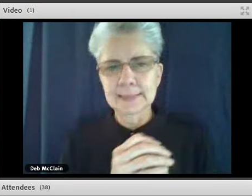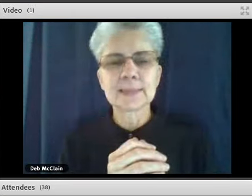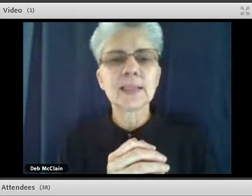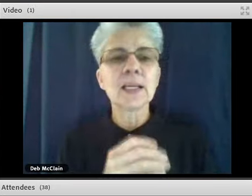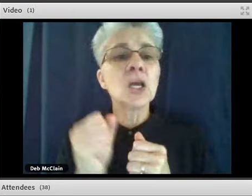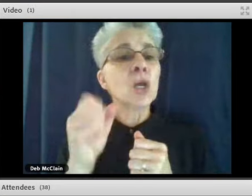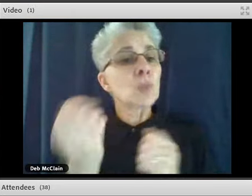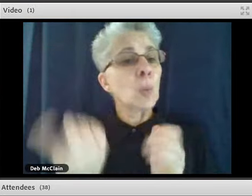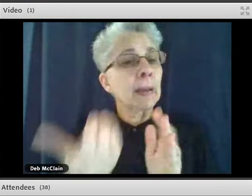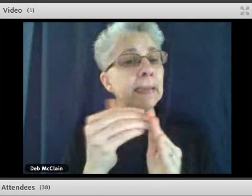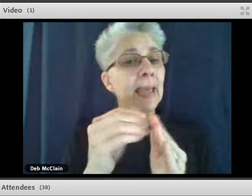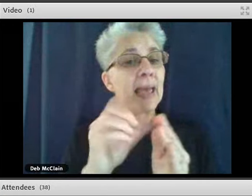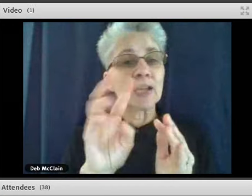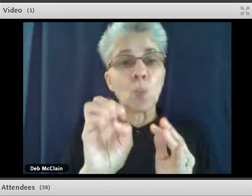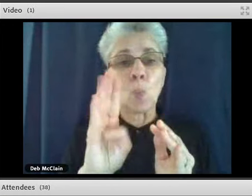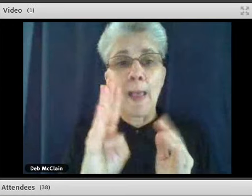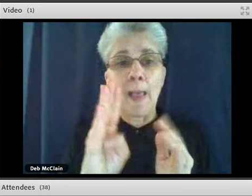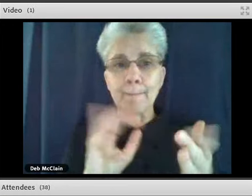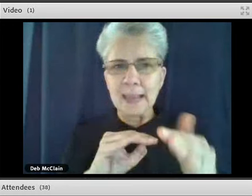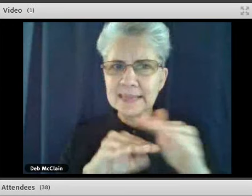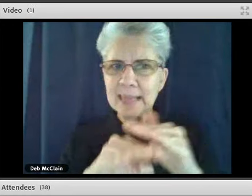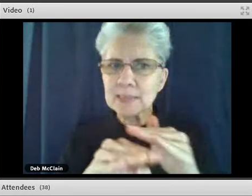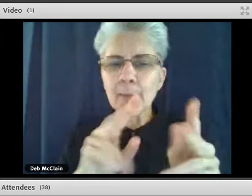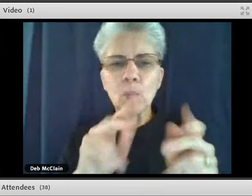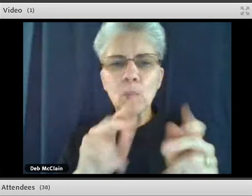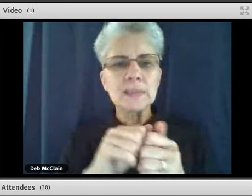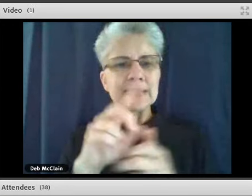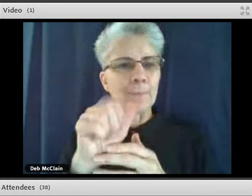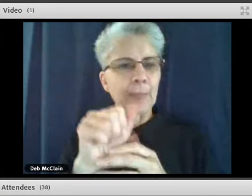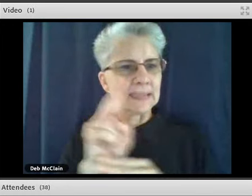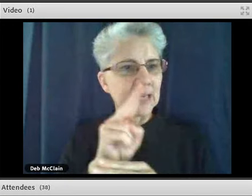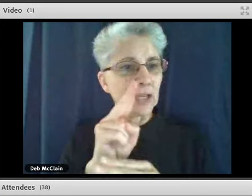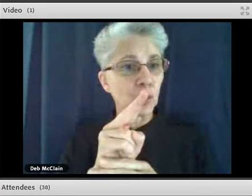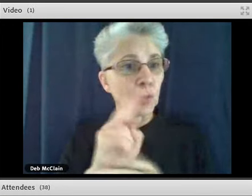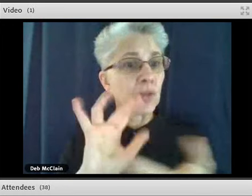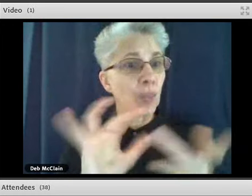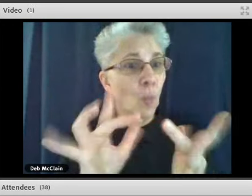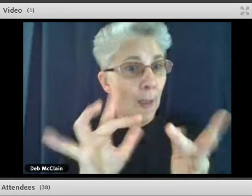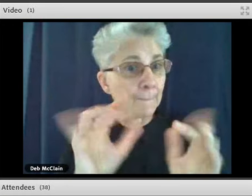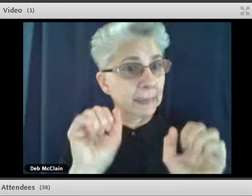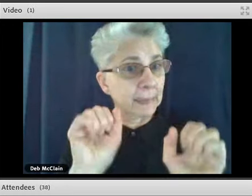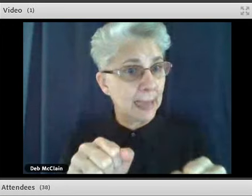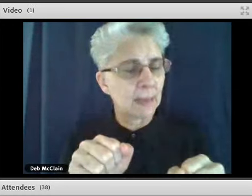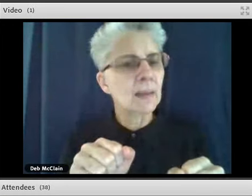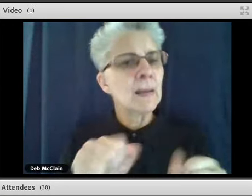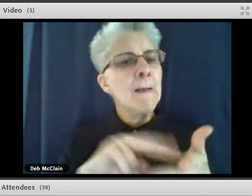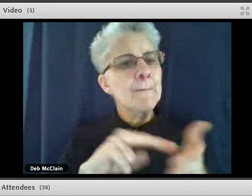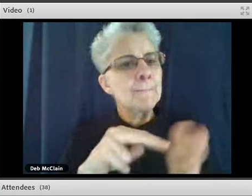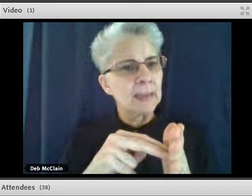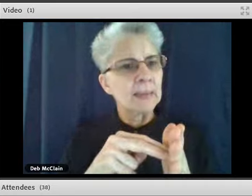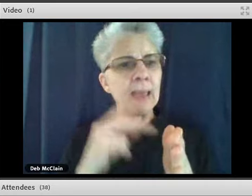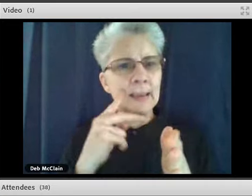And so, again, Web accessibility is, people with disabilities can use the Web. And it means that they can perceive,